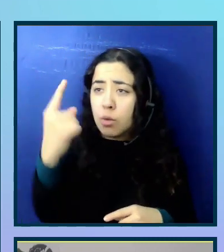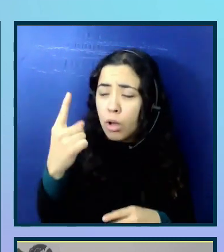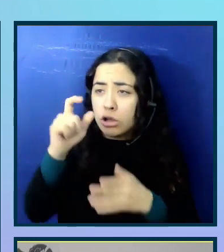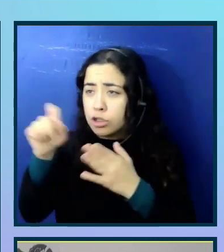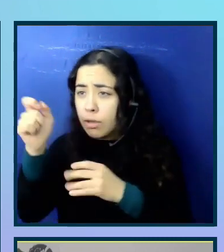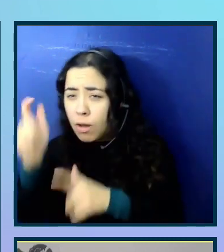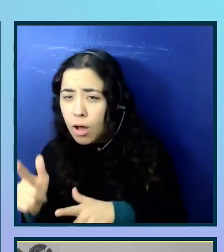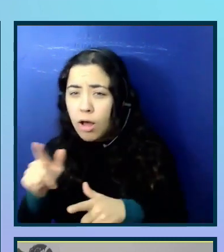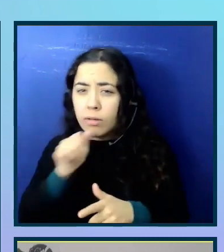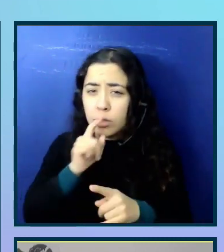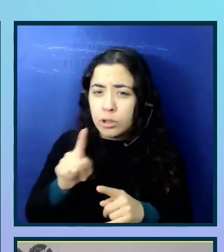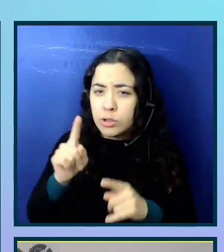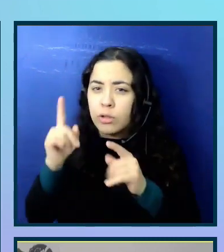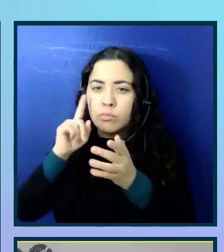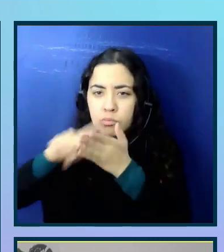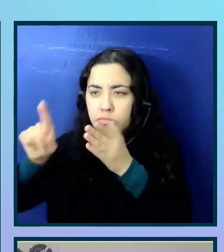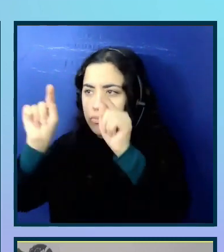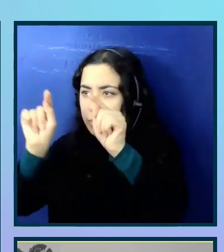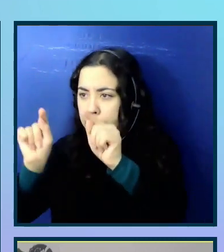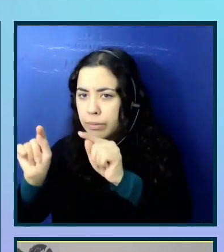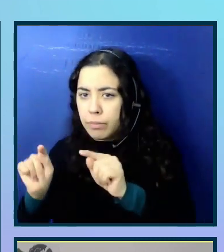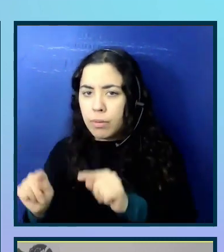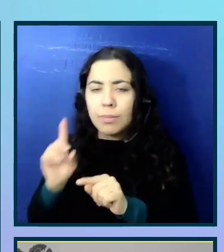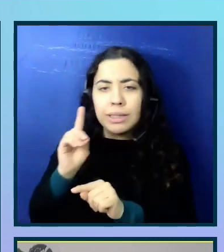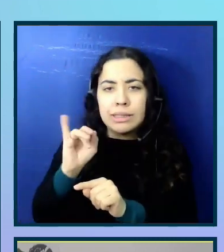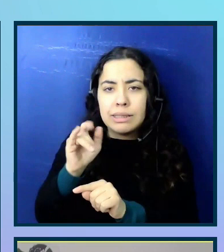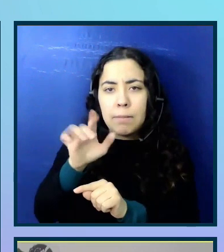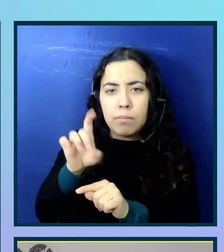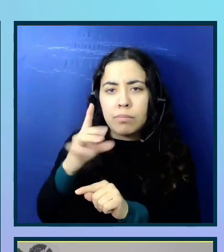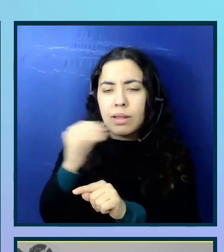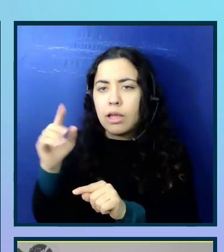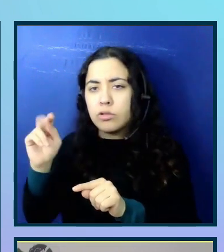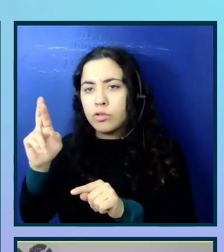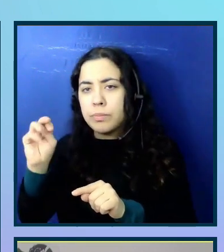and disabled and determinate. And for radio button, I have the same,